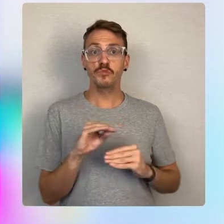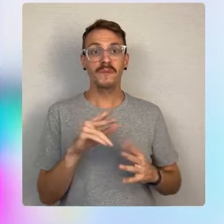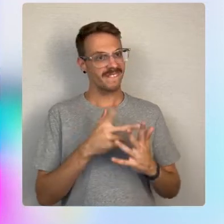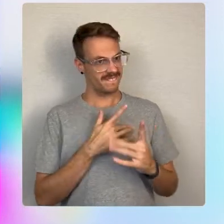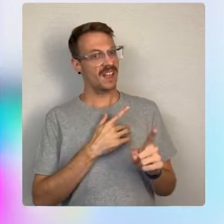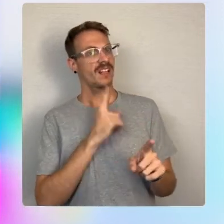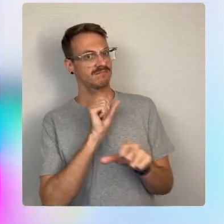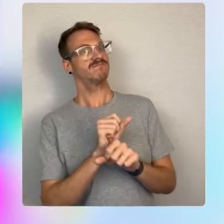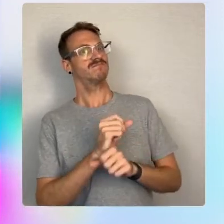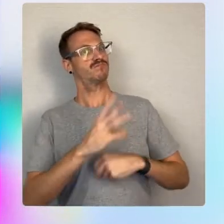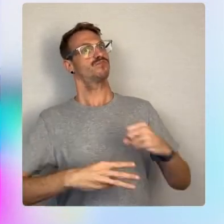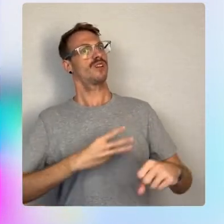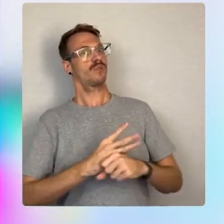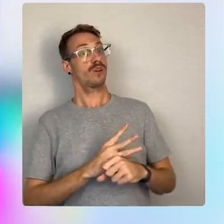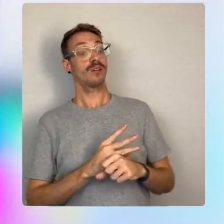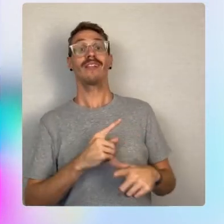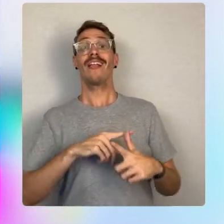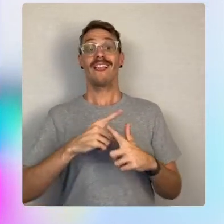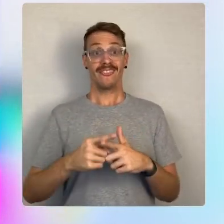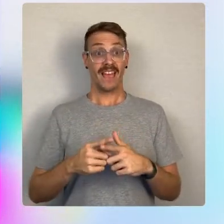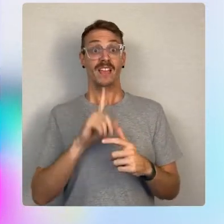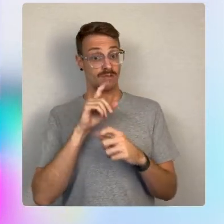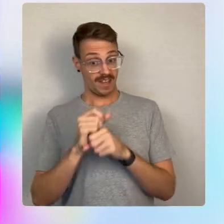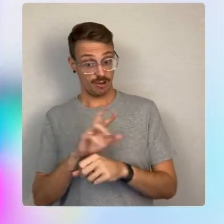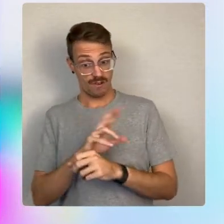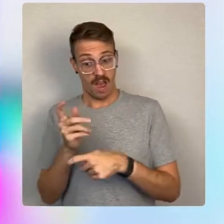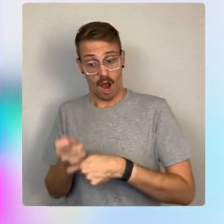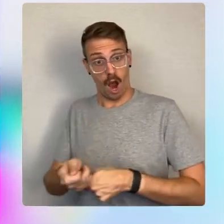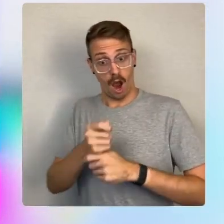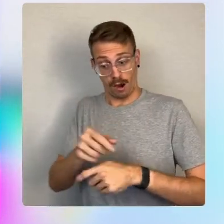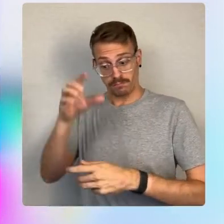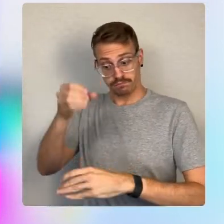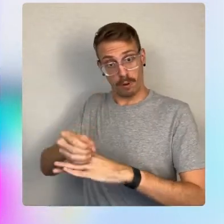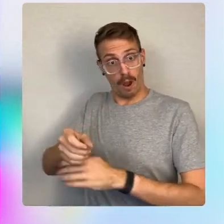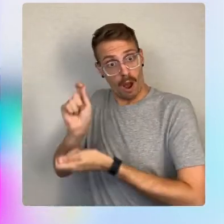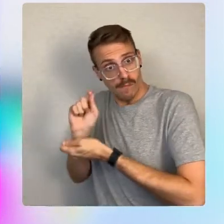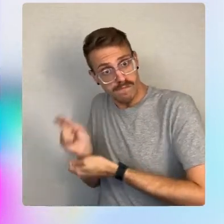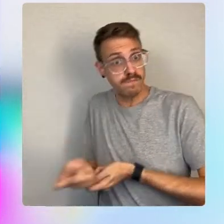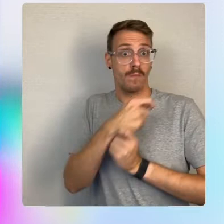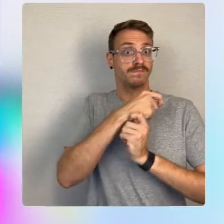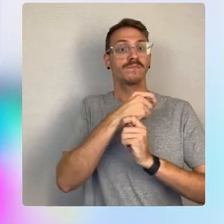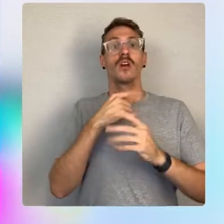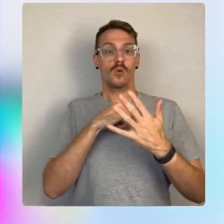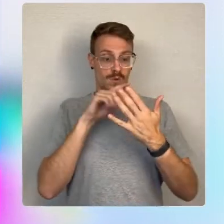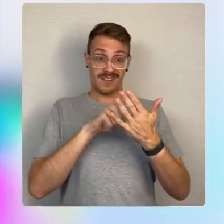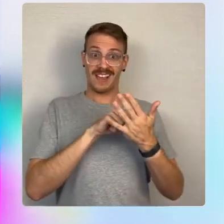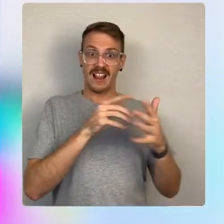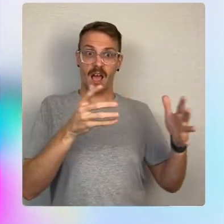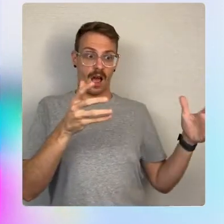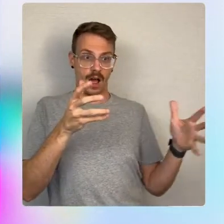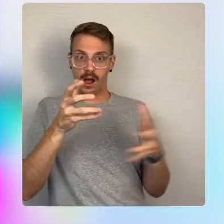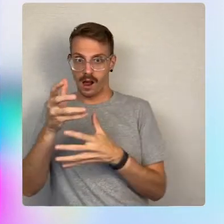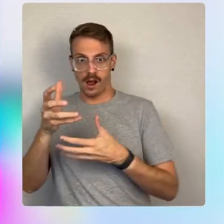And then when you're going to hit a shot, we're able to take control of that hand and make sure that it's connected to the club